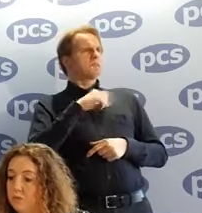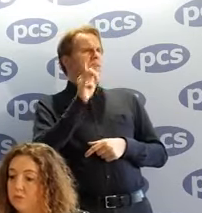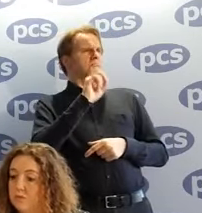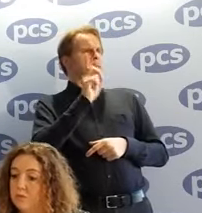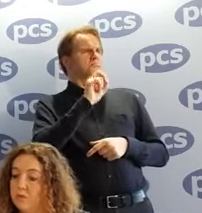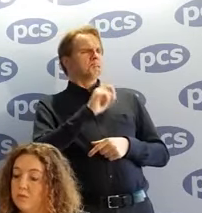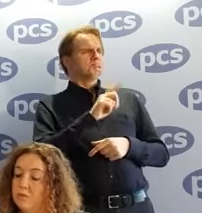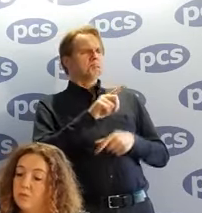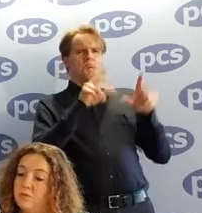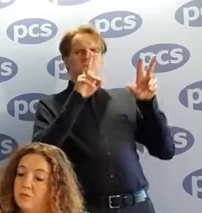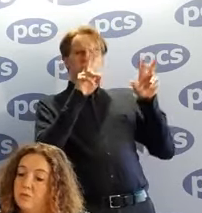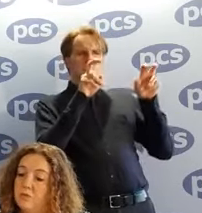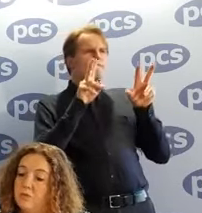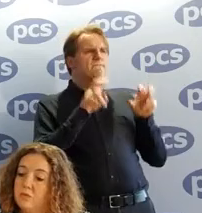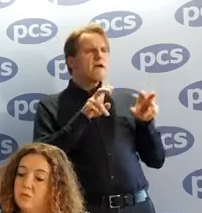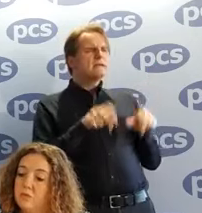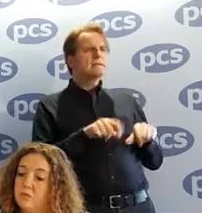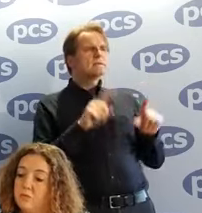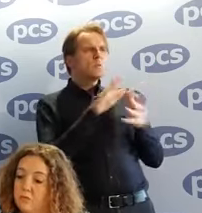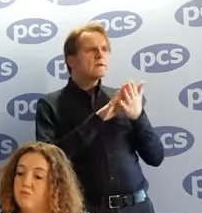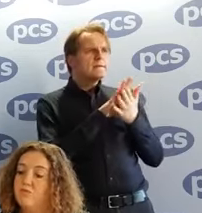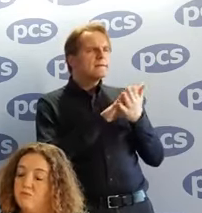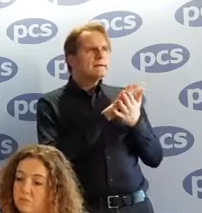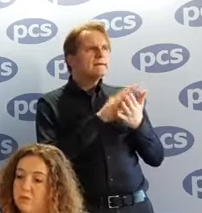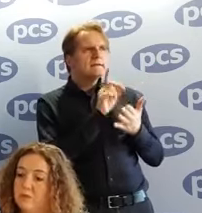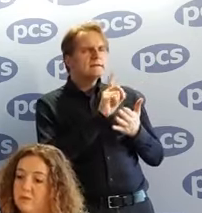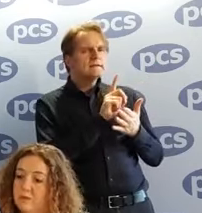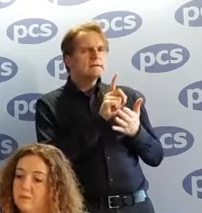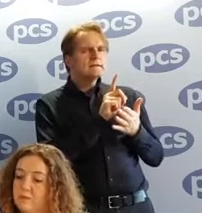using, but it is clearly an important issue and why we've invited Fran along